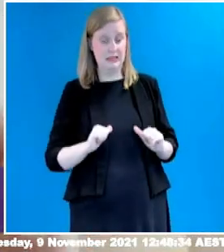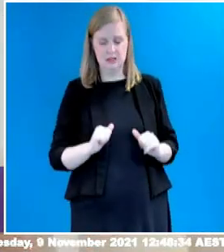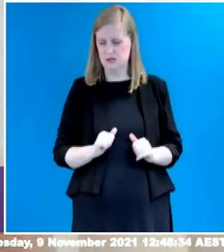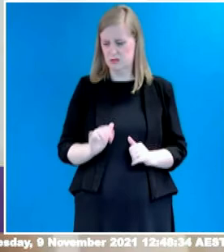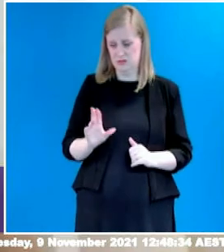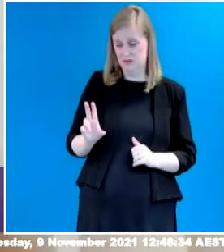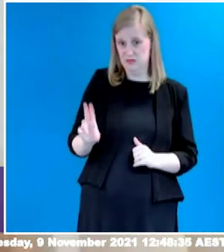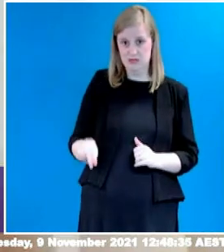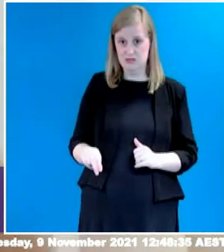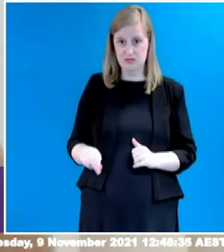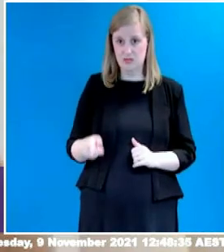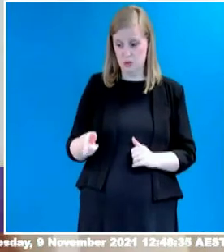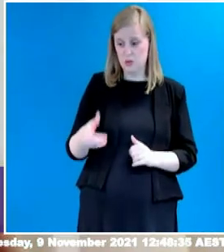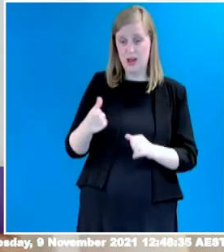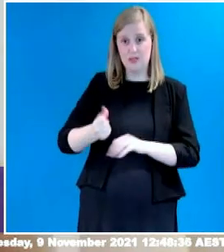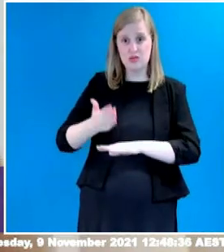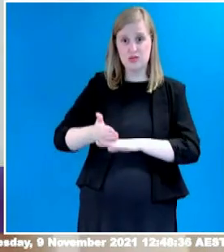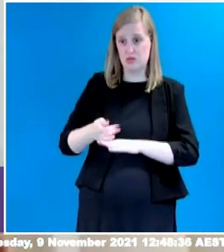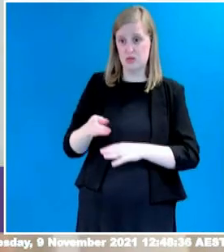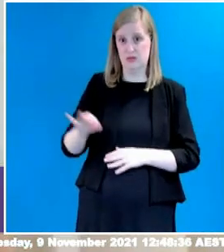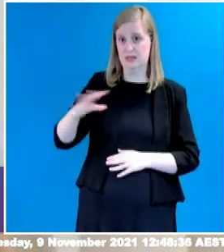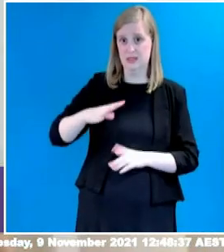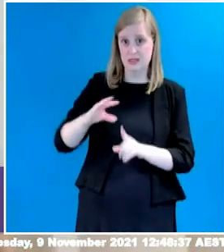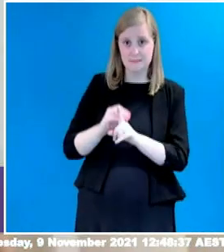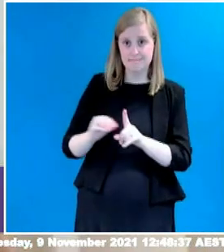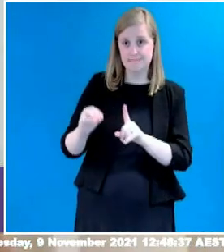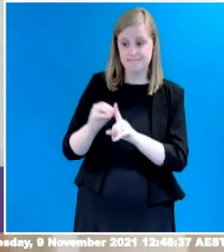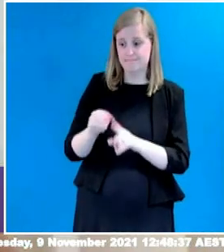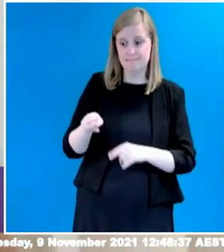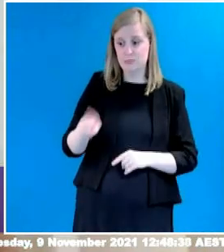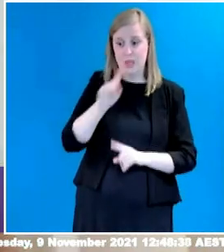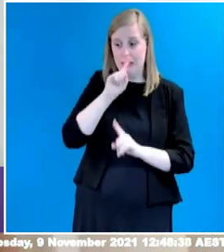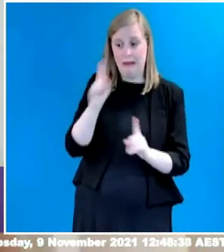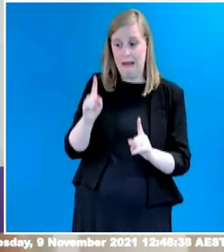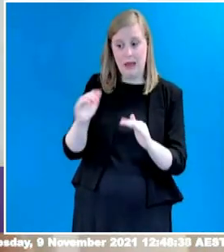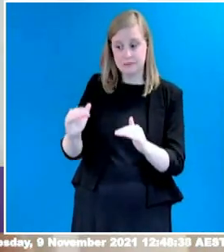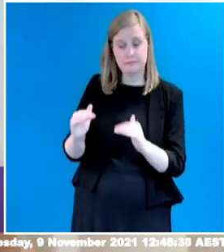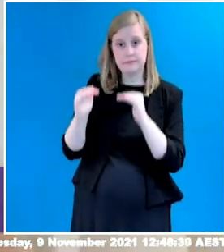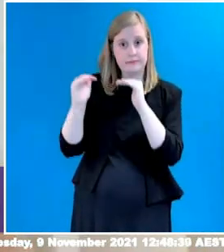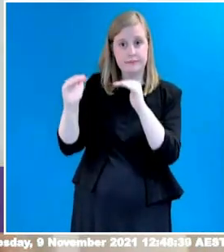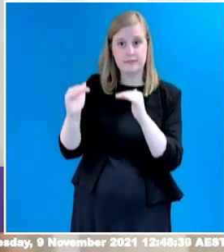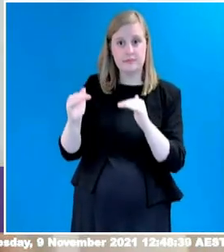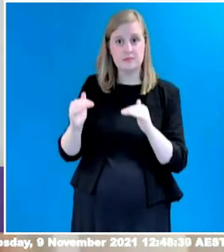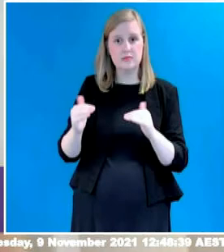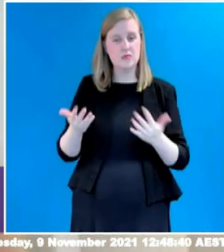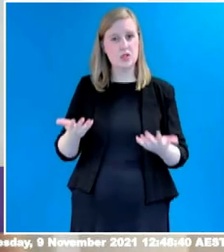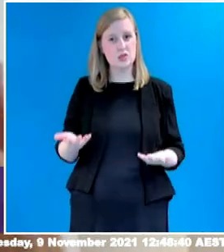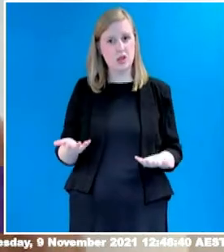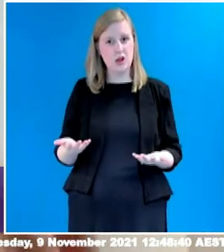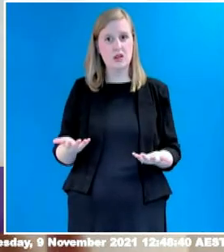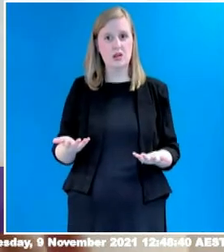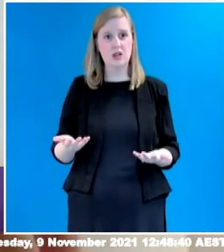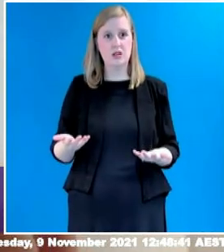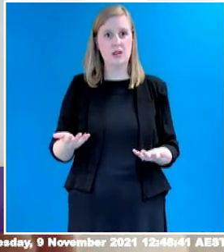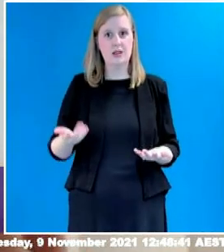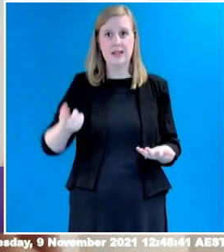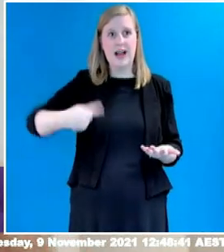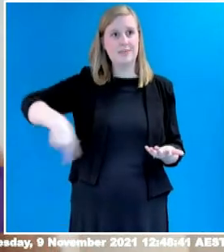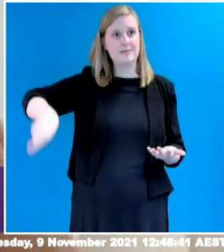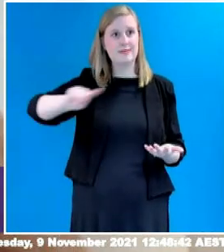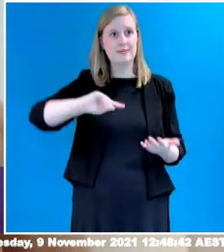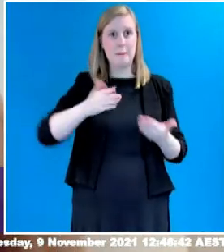There is no understanding or expectation, no social recognition that